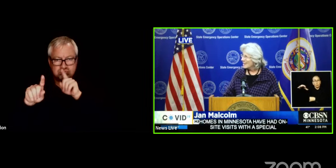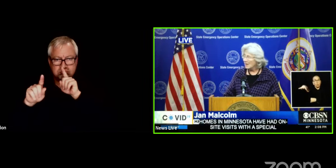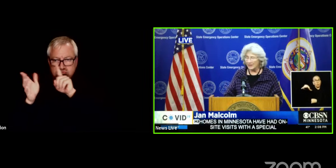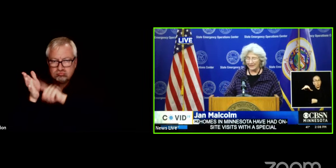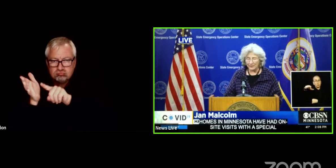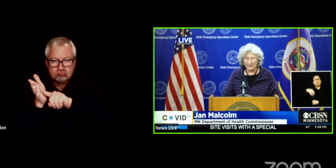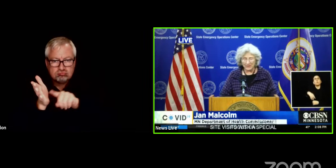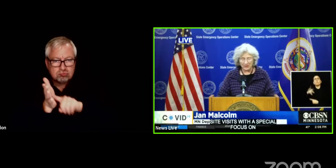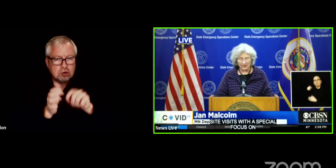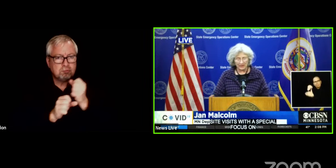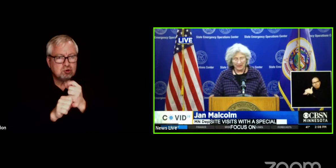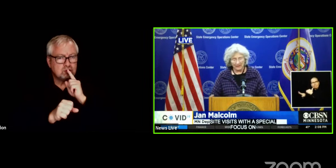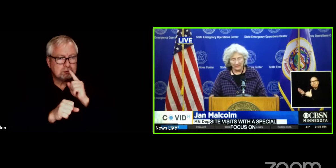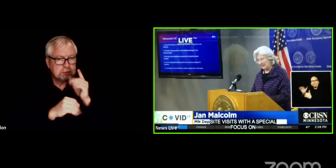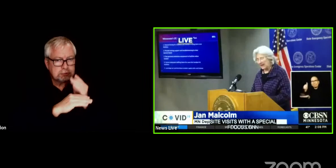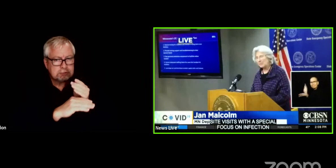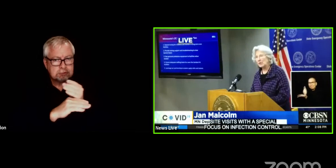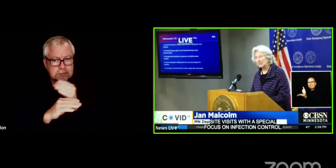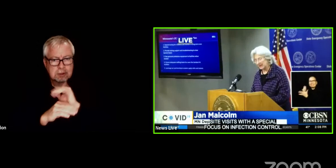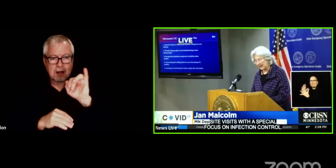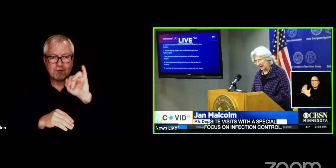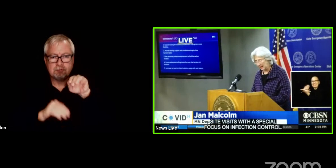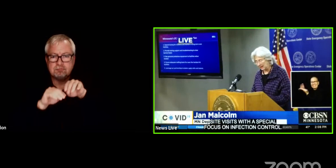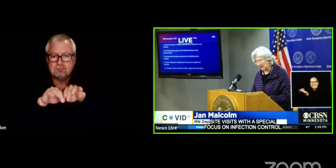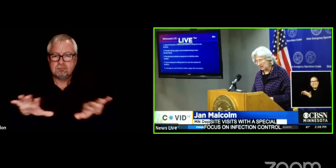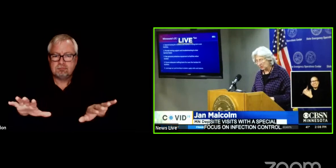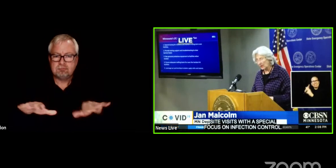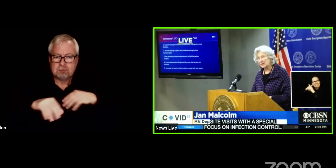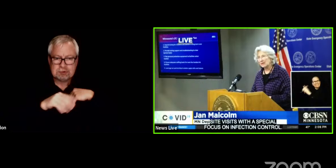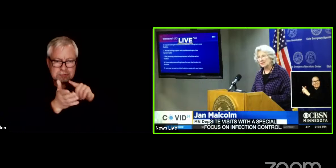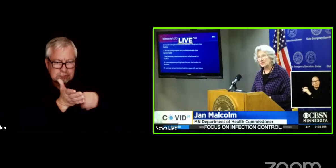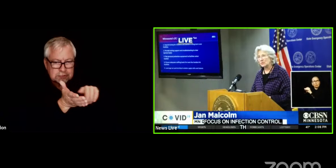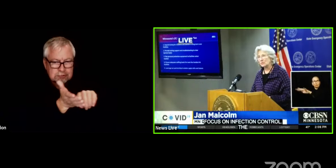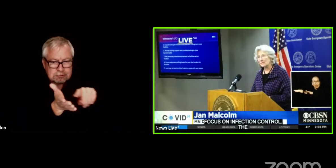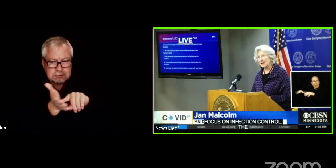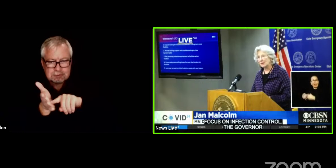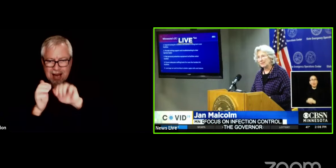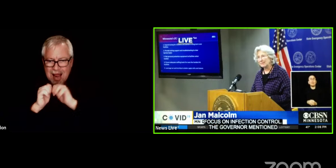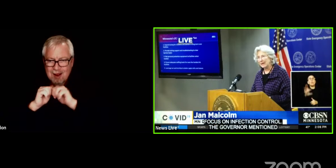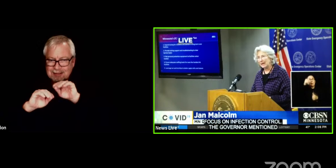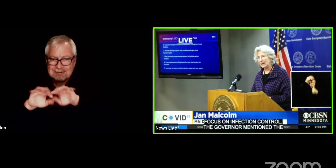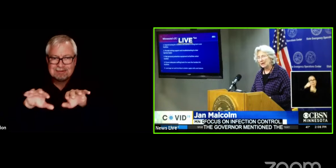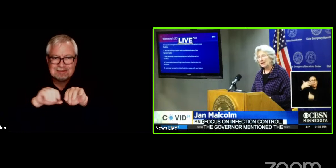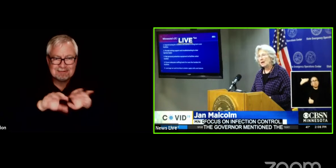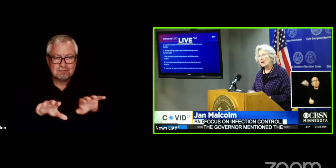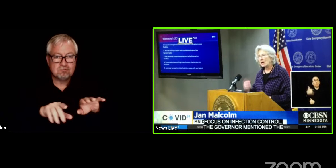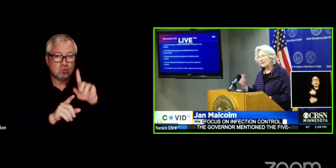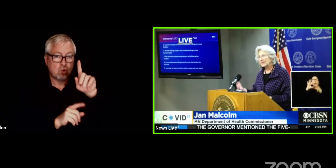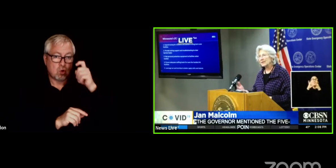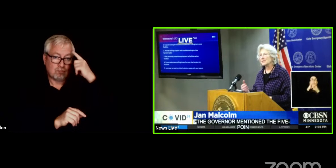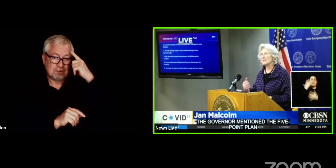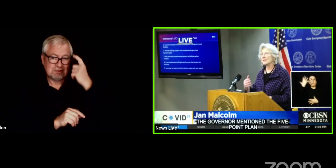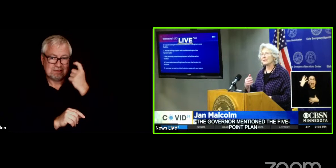NO, THE GOVERNOR MENTIONED THE FIVE-POINT PLAN THAT HE DIRECTED US TO DEVELOP IN MAY, HARVESTING SOME OF THE